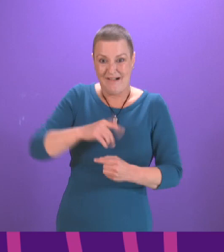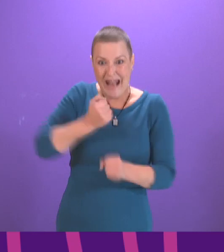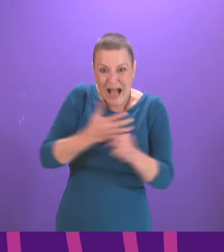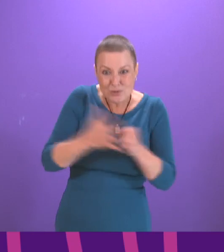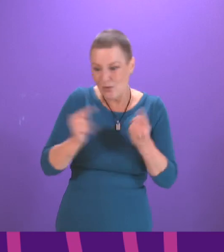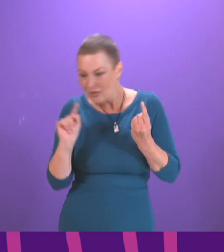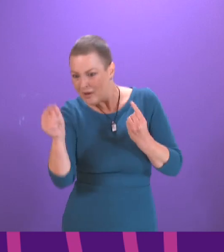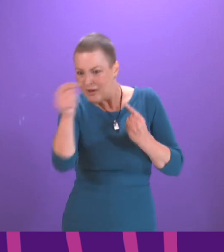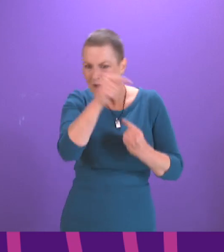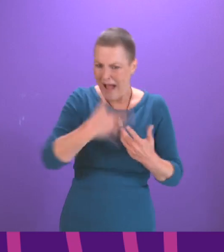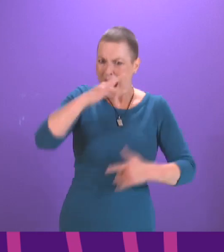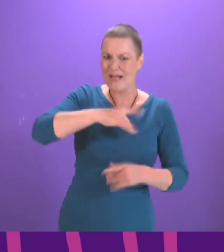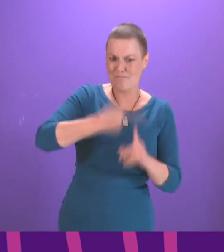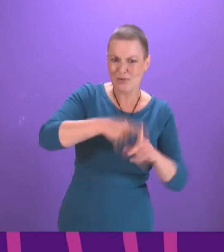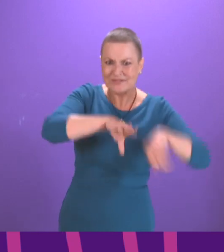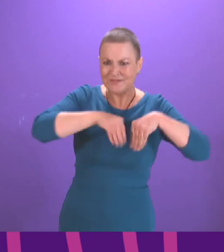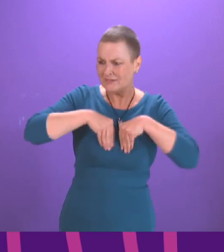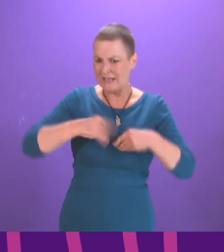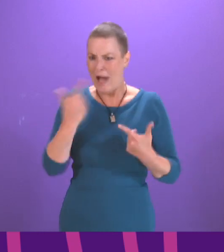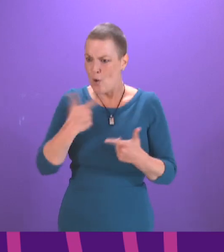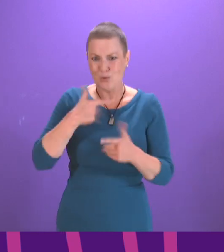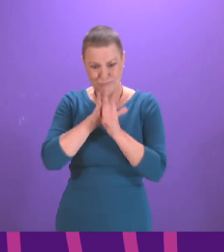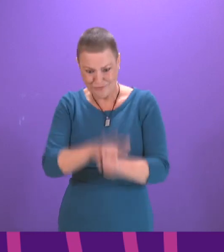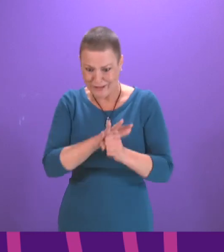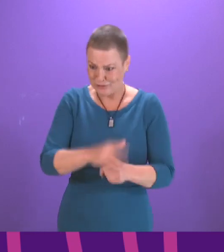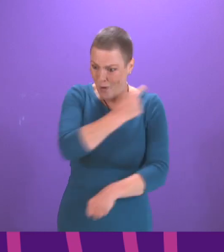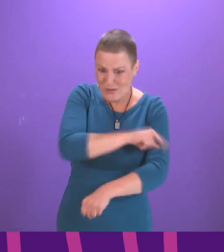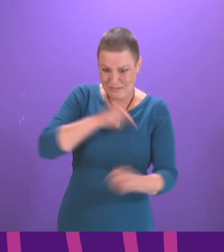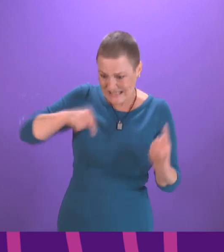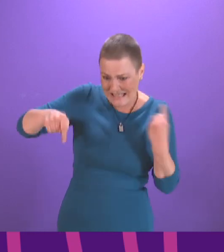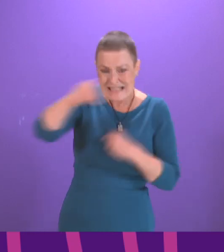rates, high positivity levels and already significant pressure on hospital and intensive